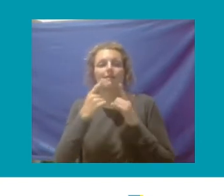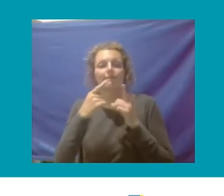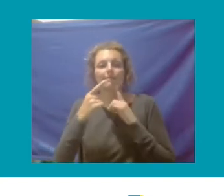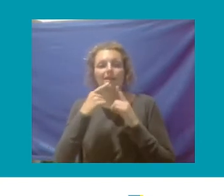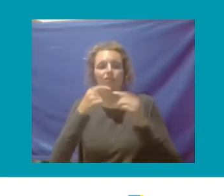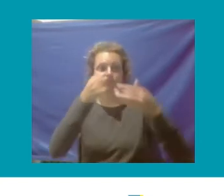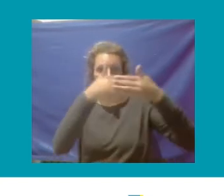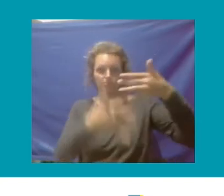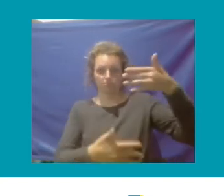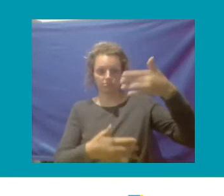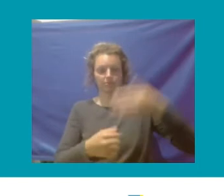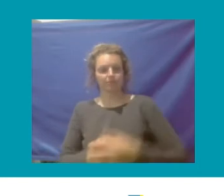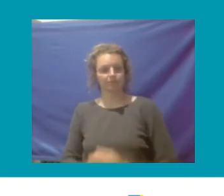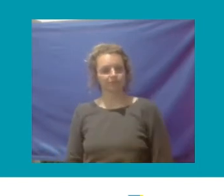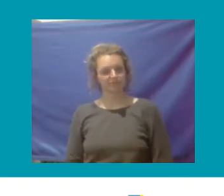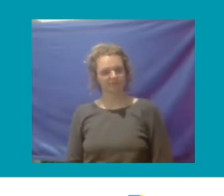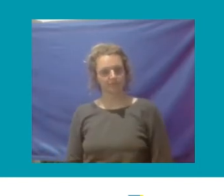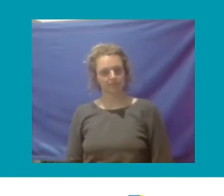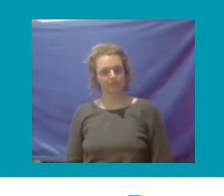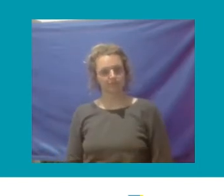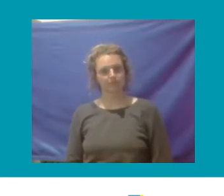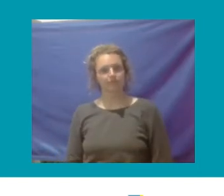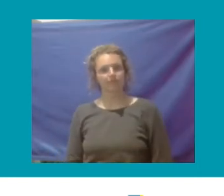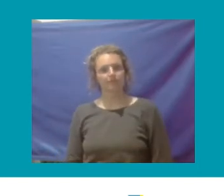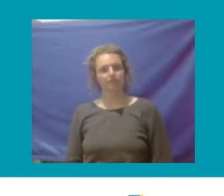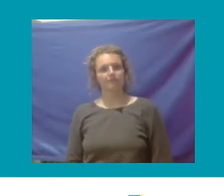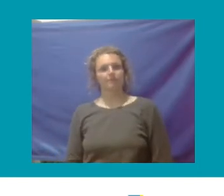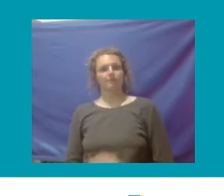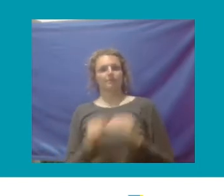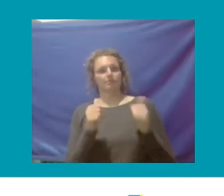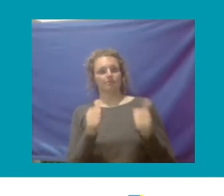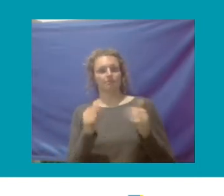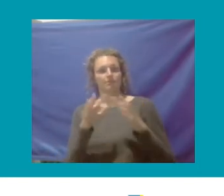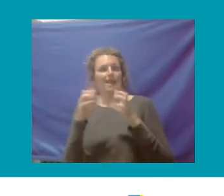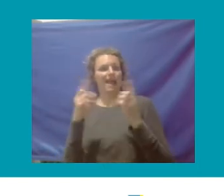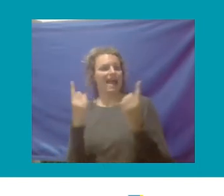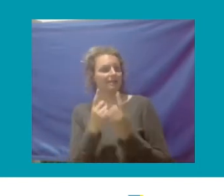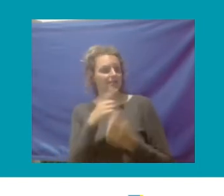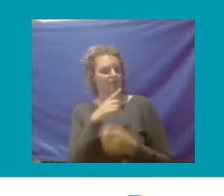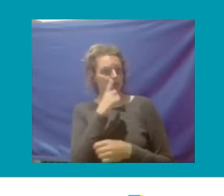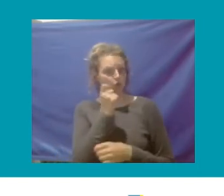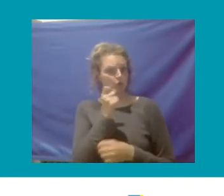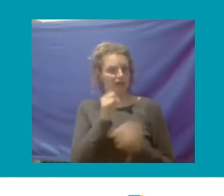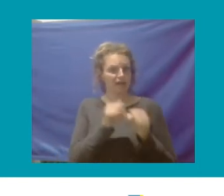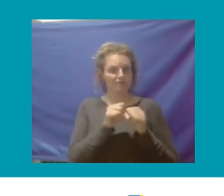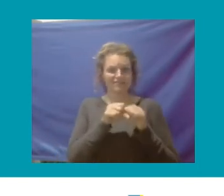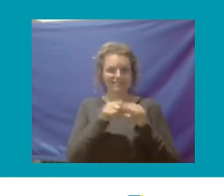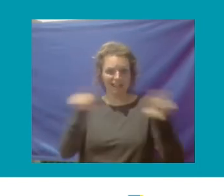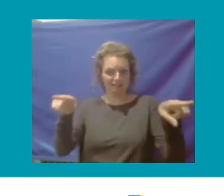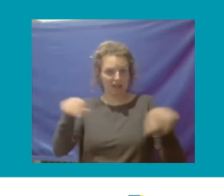And is there anything you can send out to people 'cause I'm sure people watching that are gonna be super